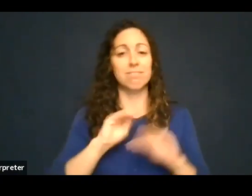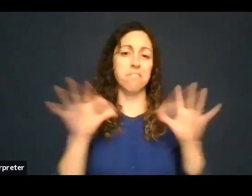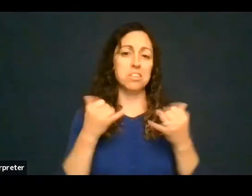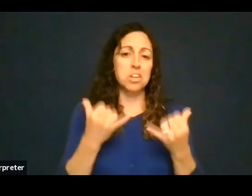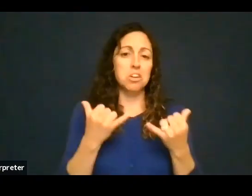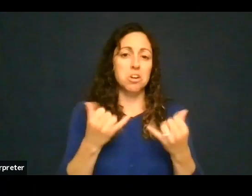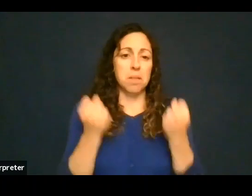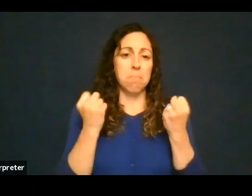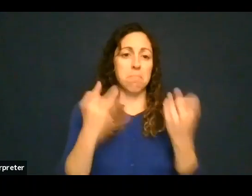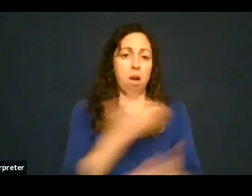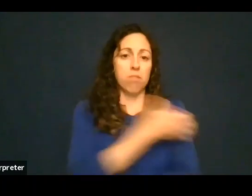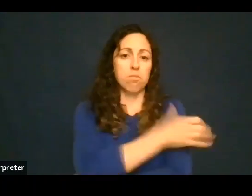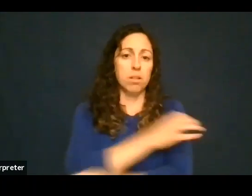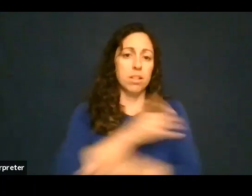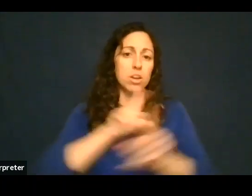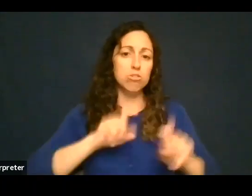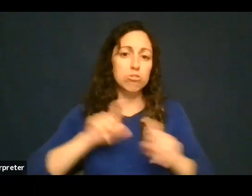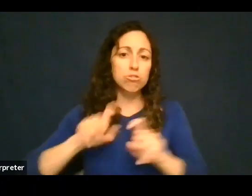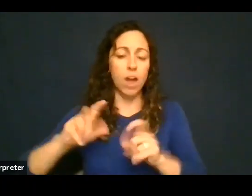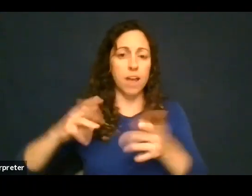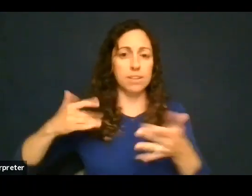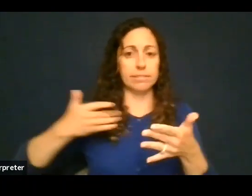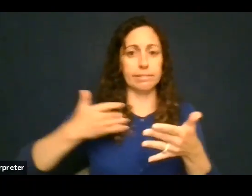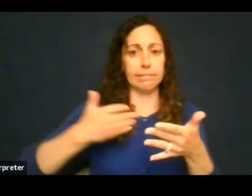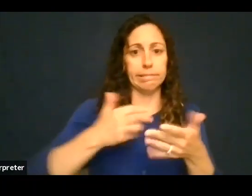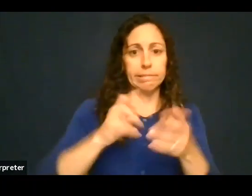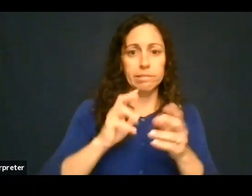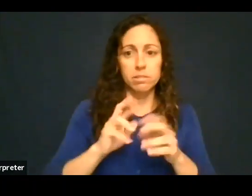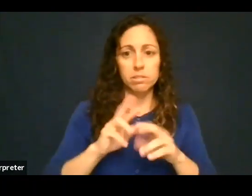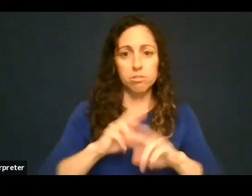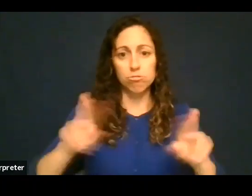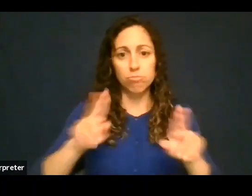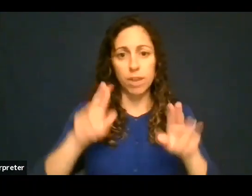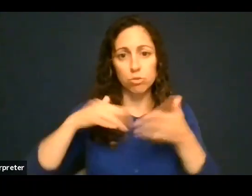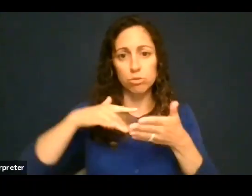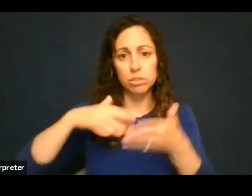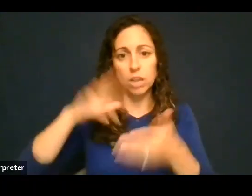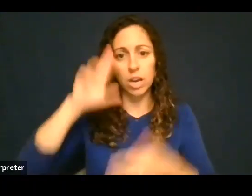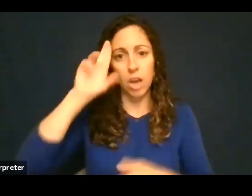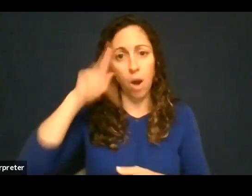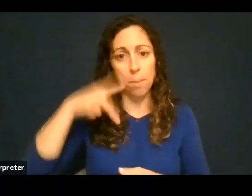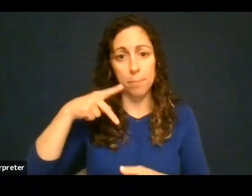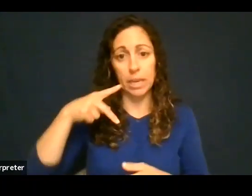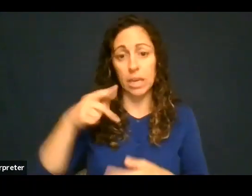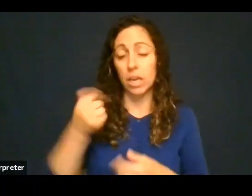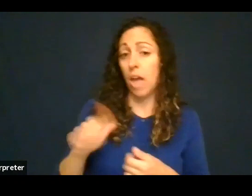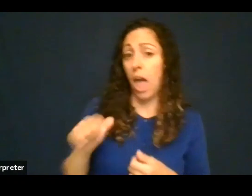for RP. Do any of these include USH1B individuals?